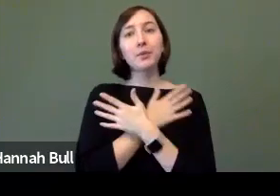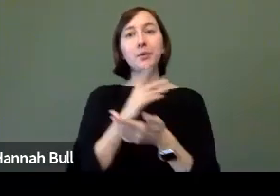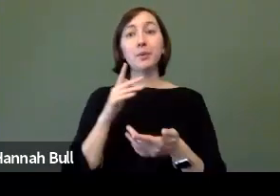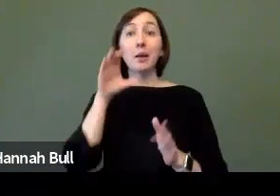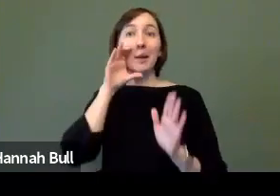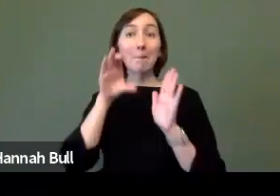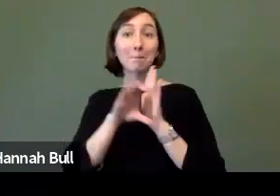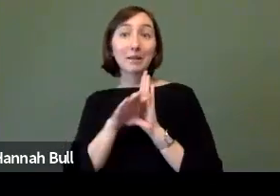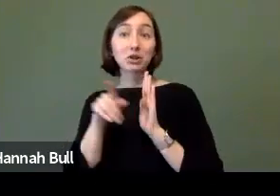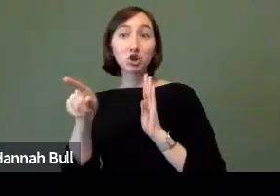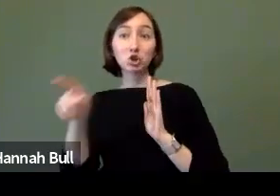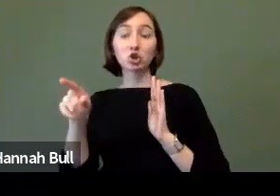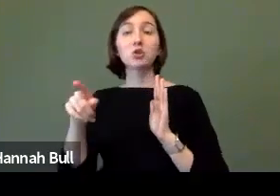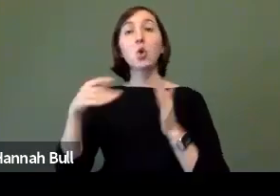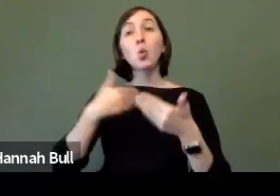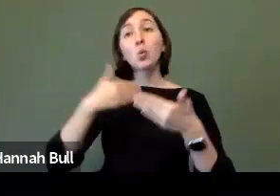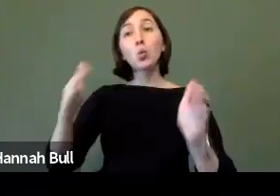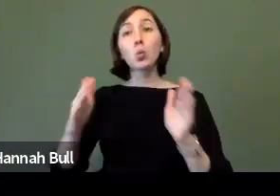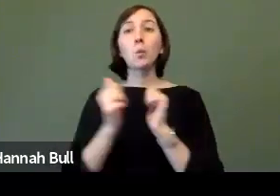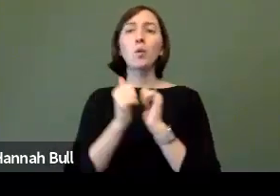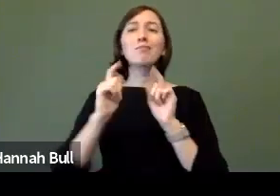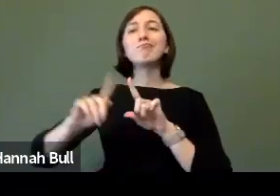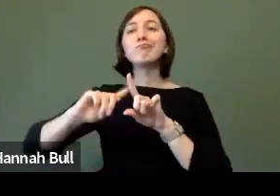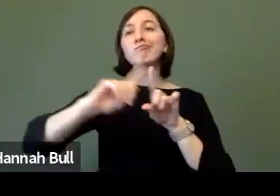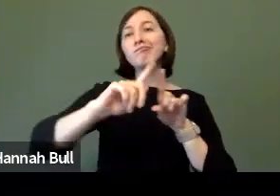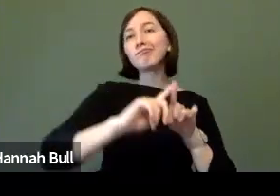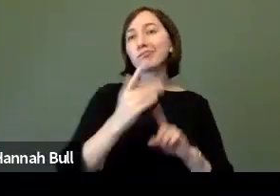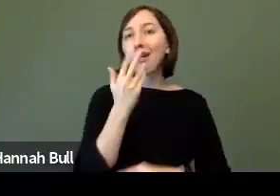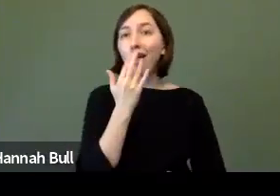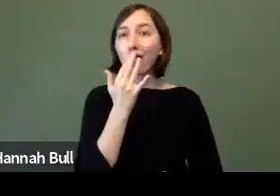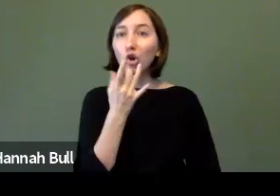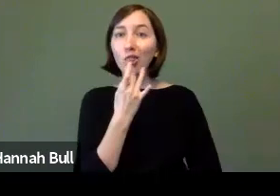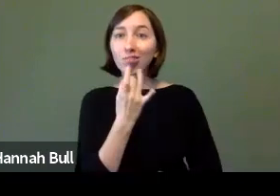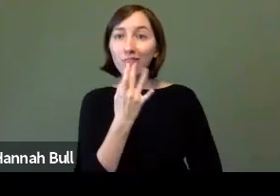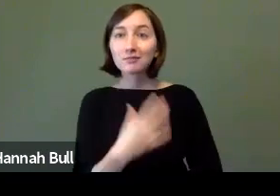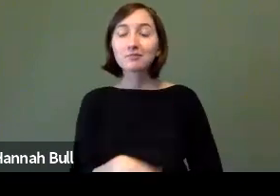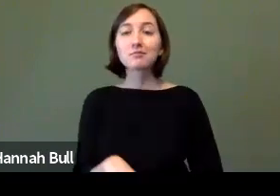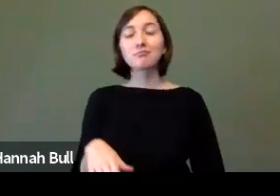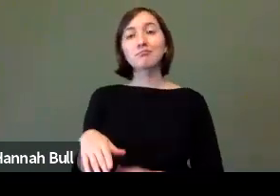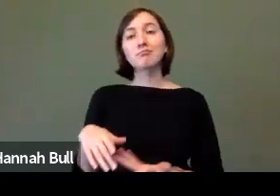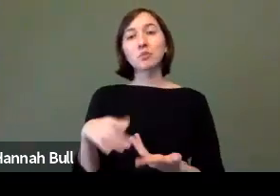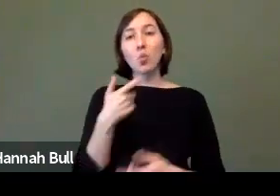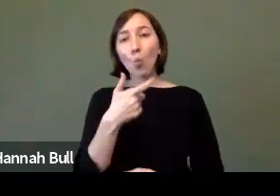that has different colored lights in it. They're watching a TV. They probably have smart speakers set up there.